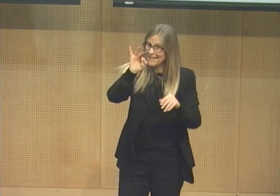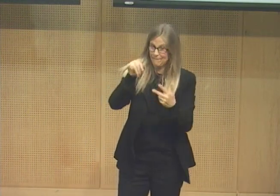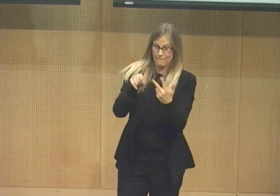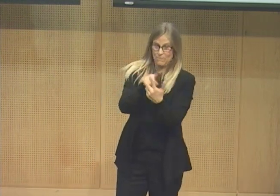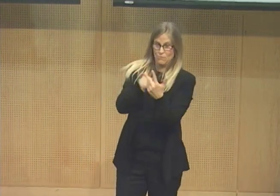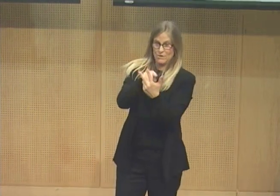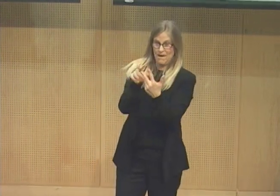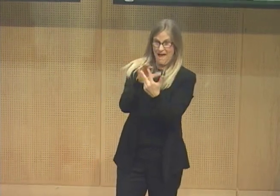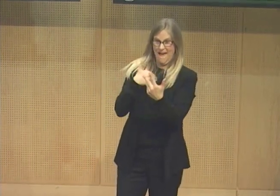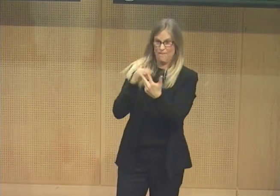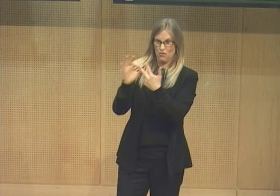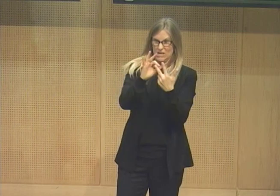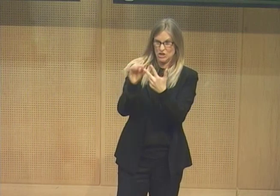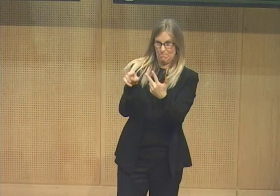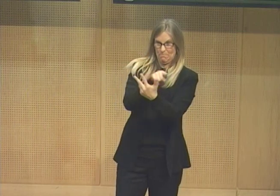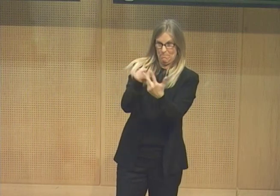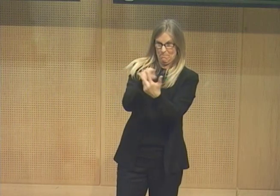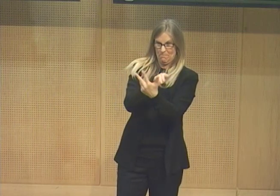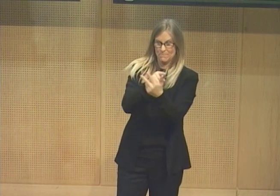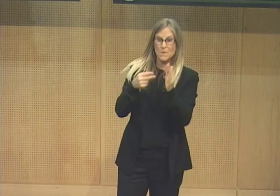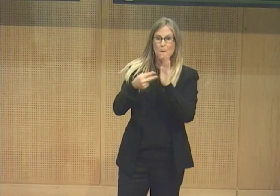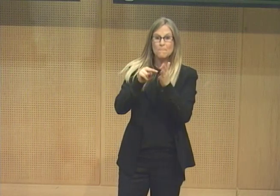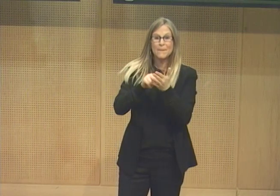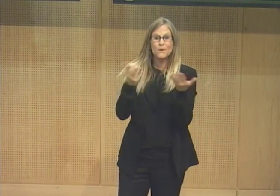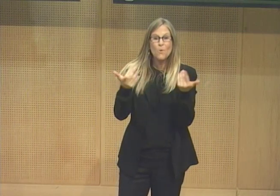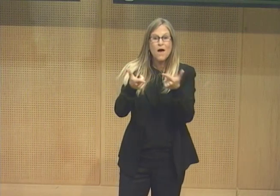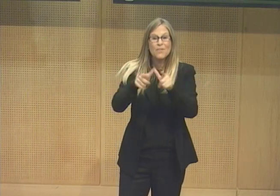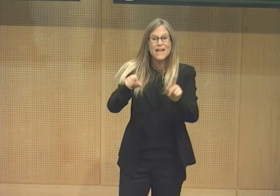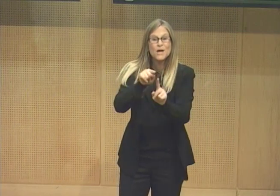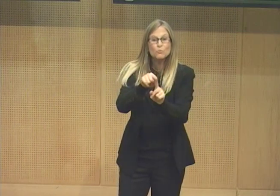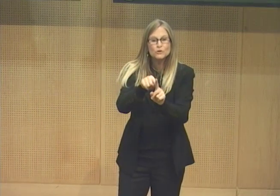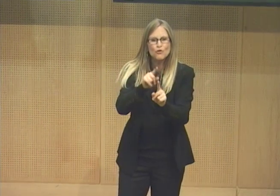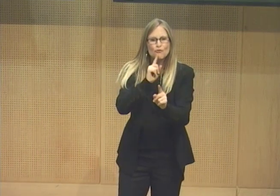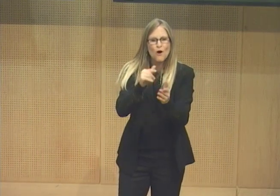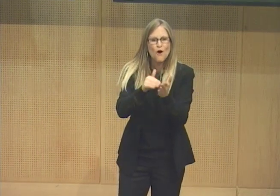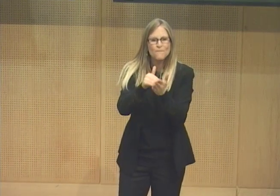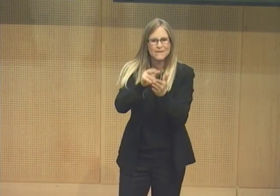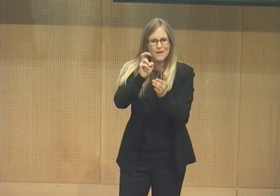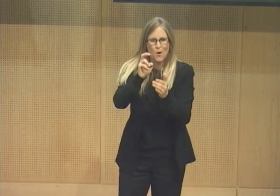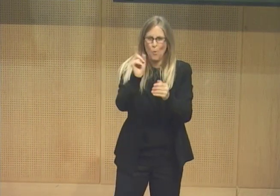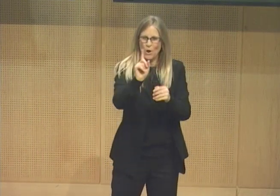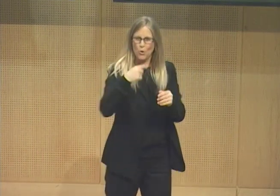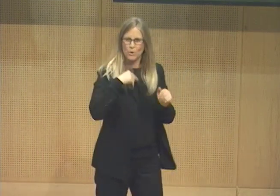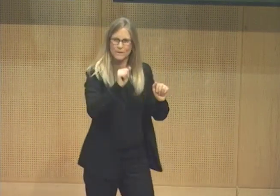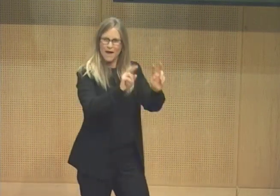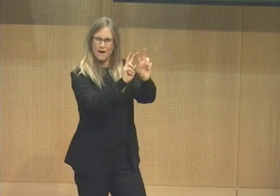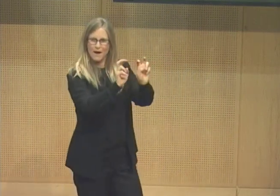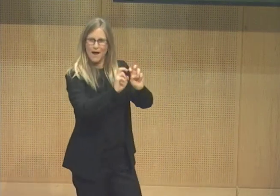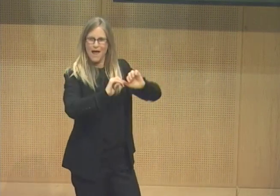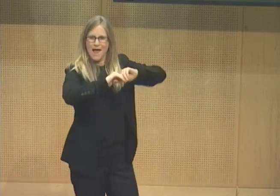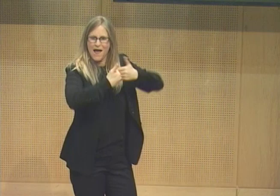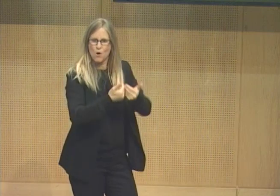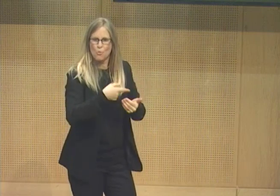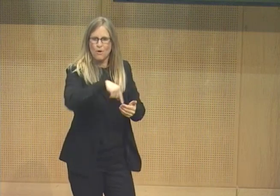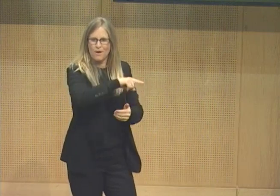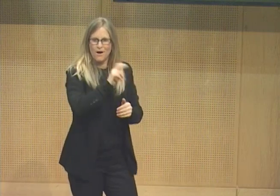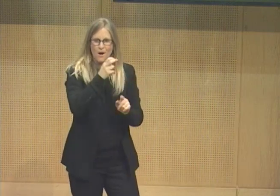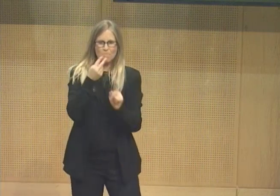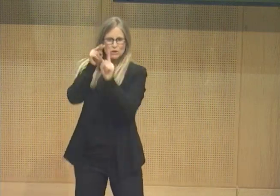So, if those three are related, that means that language is often a place in which we can analyze